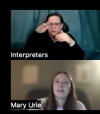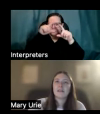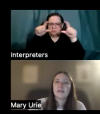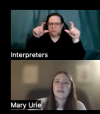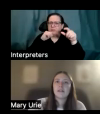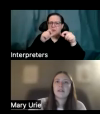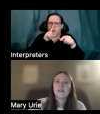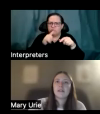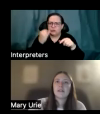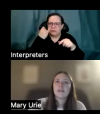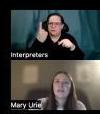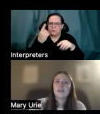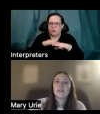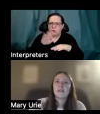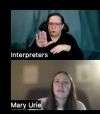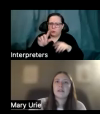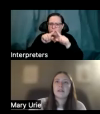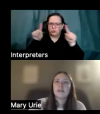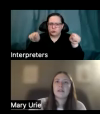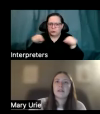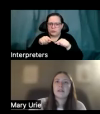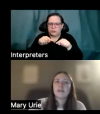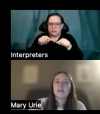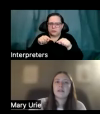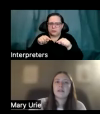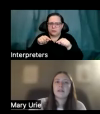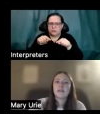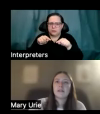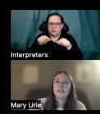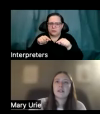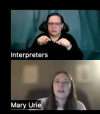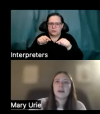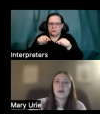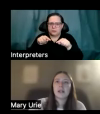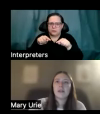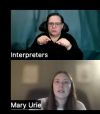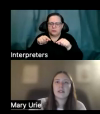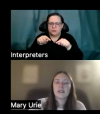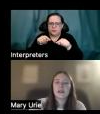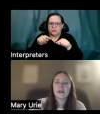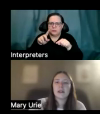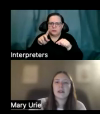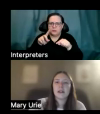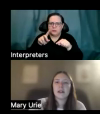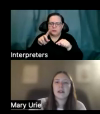something on your screen that we can see. Did it go away? Or is it still there? That